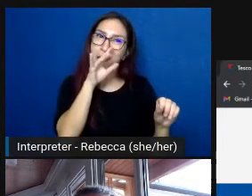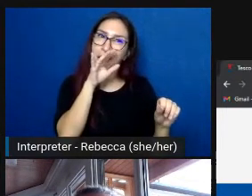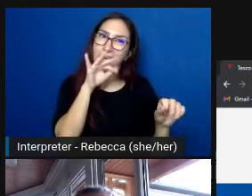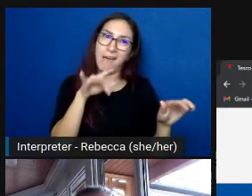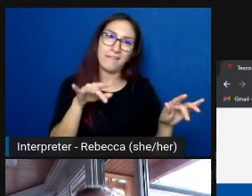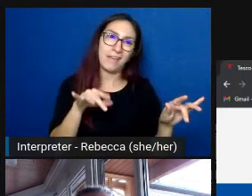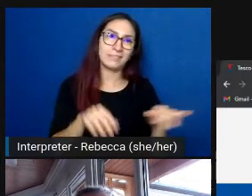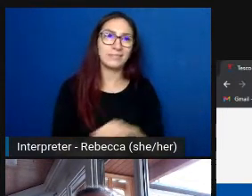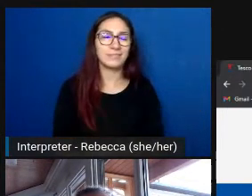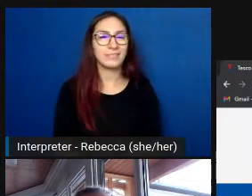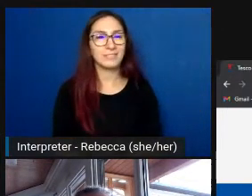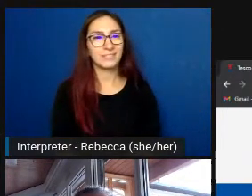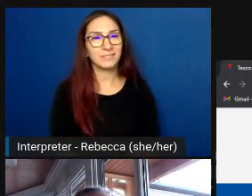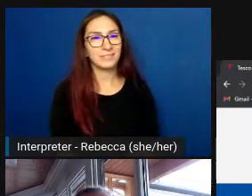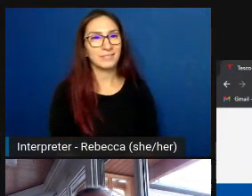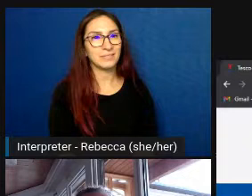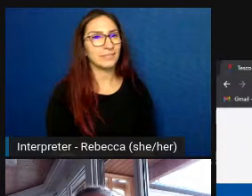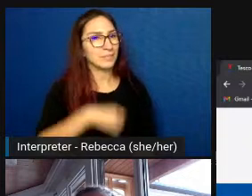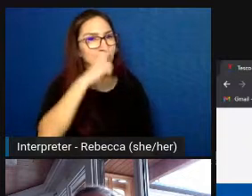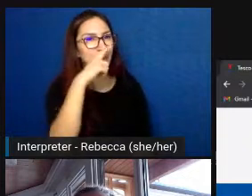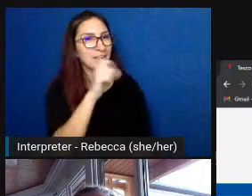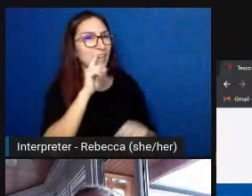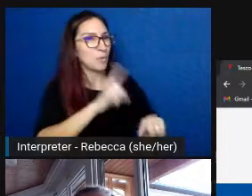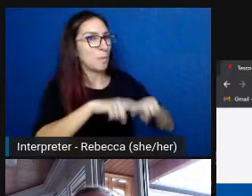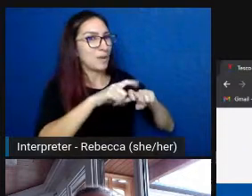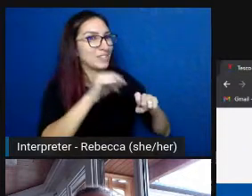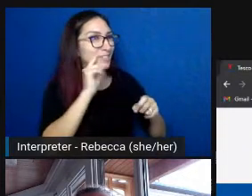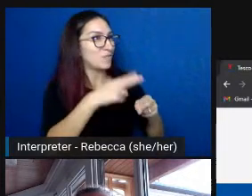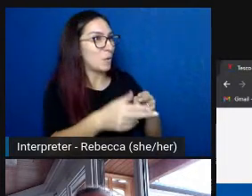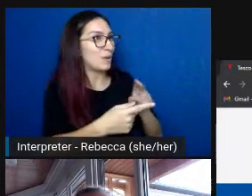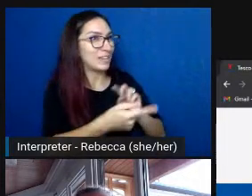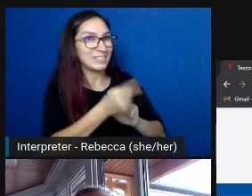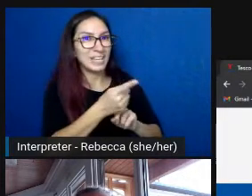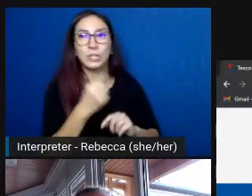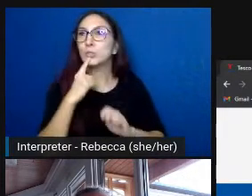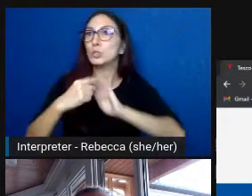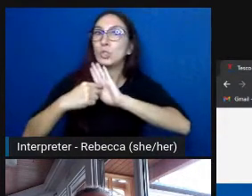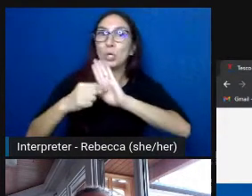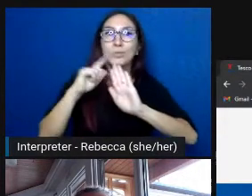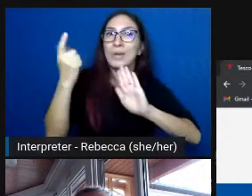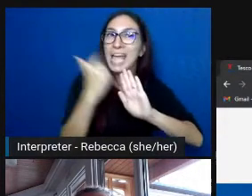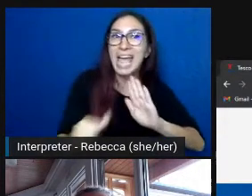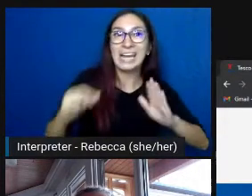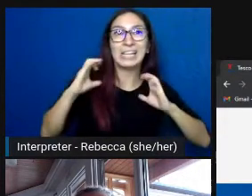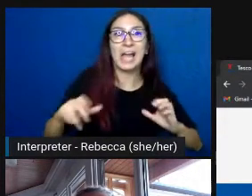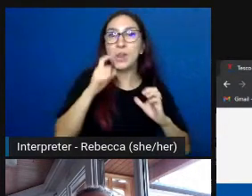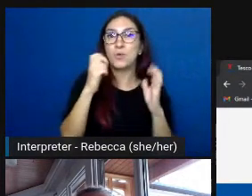Can you pause this for a second? Show this to any client who asks for a slider, please.